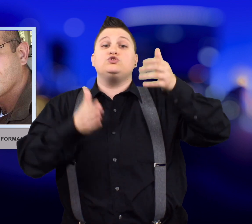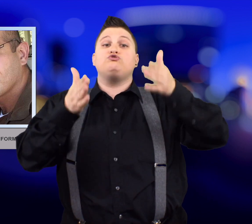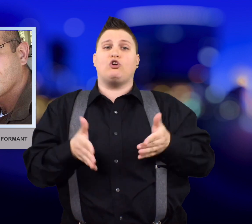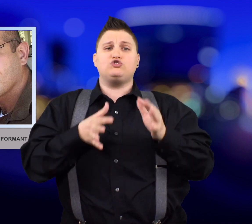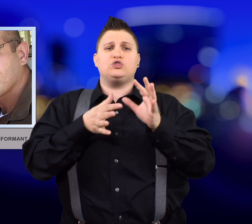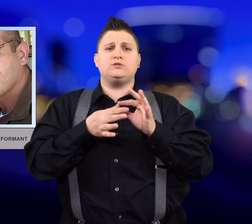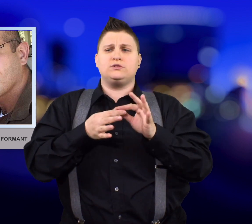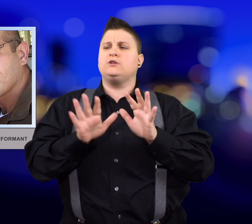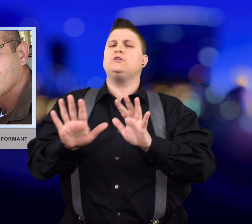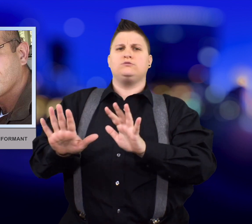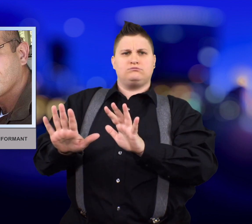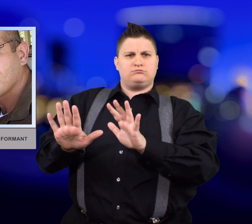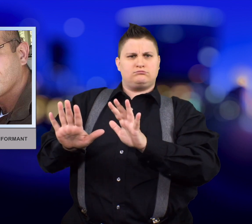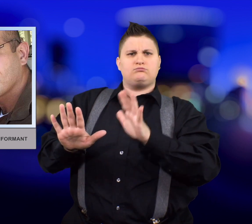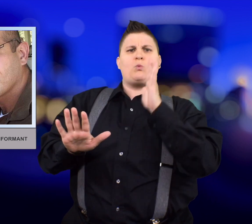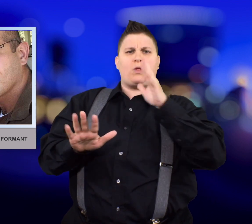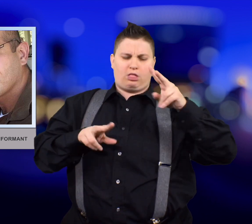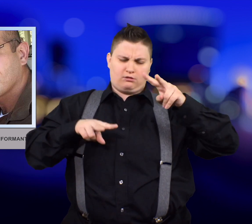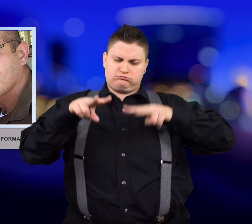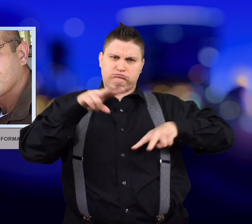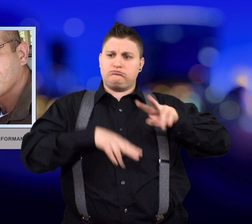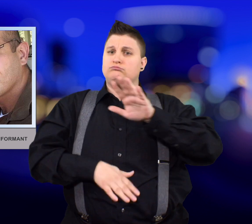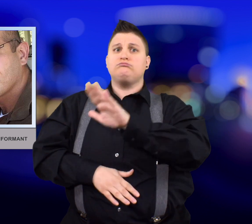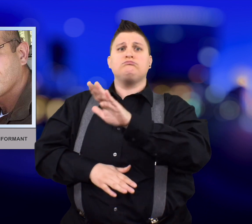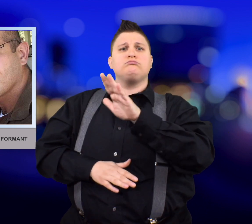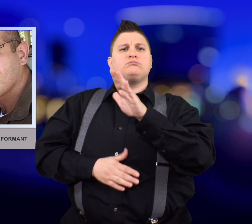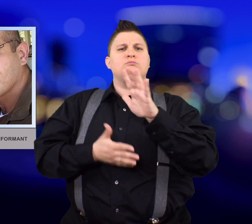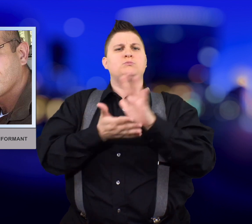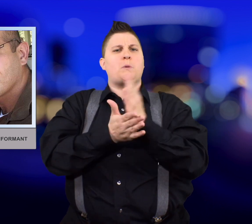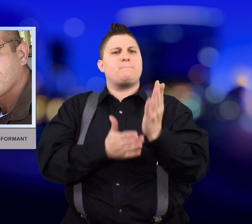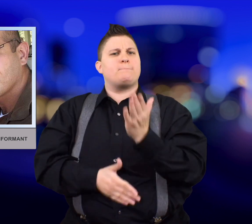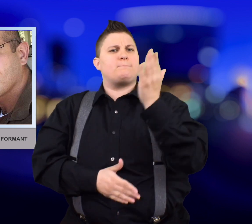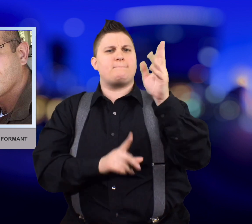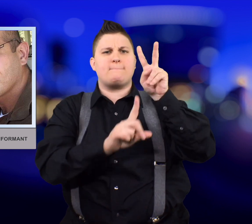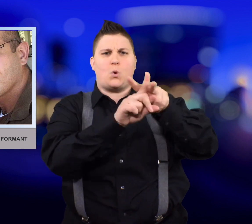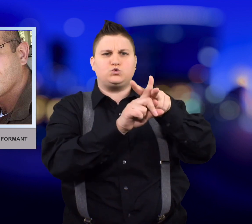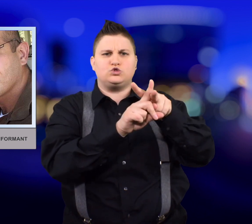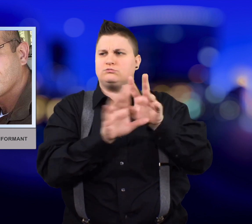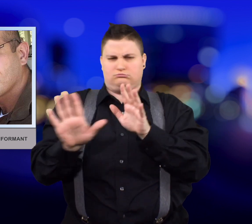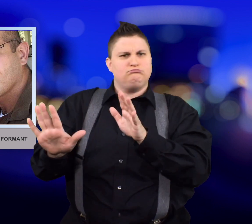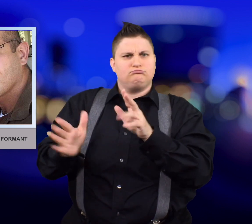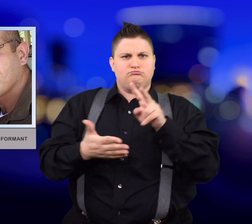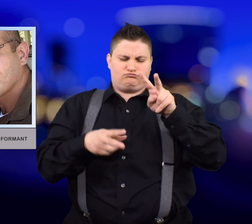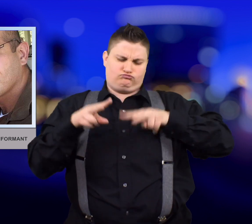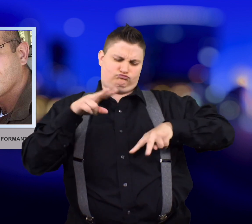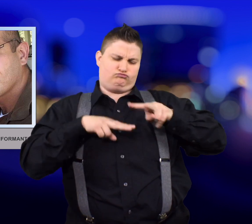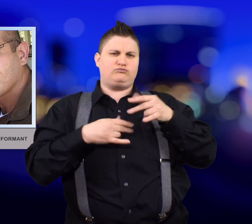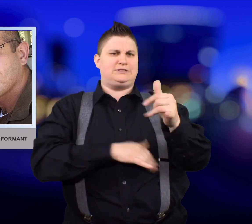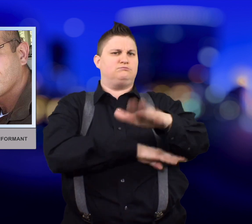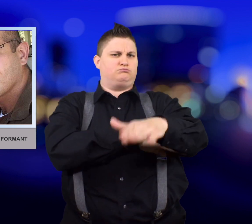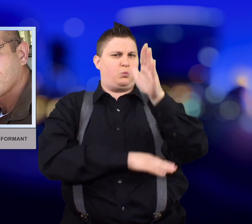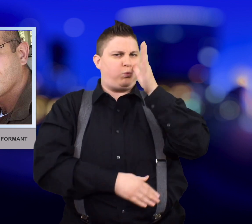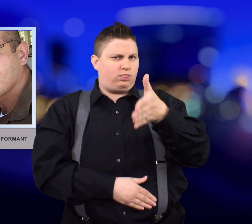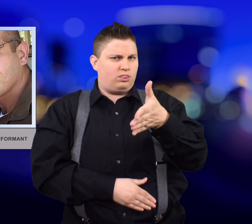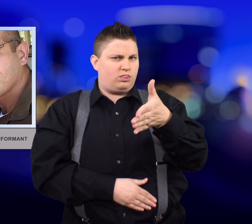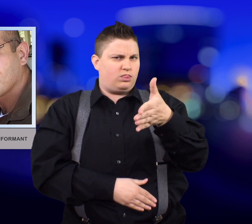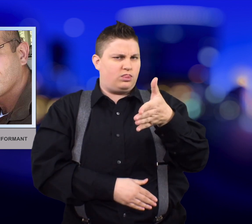The judge said he would review the defense's motion this evening.